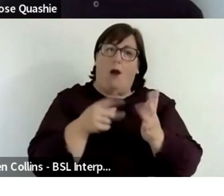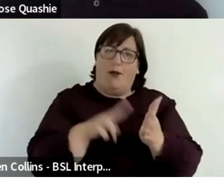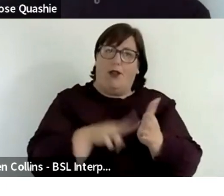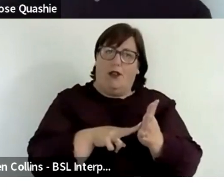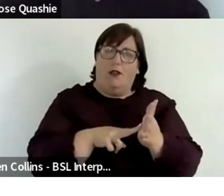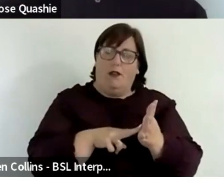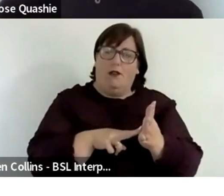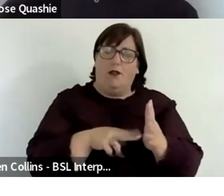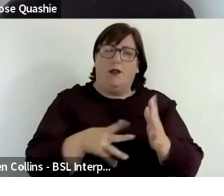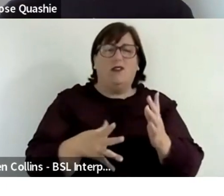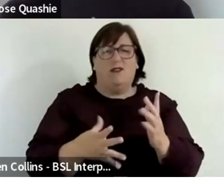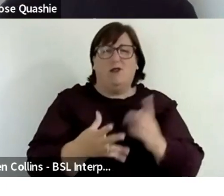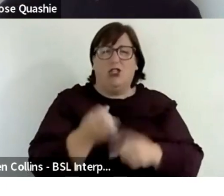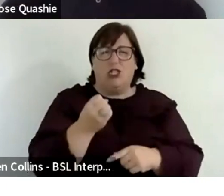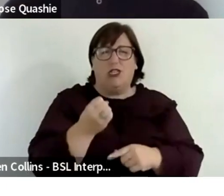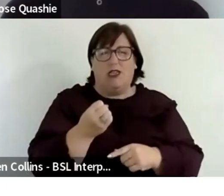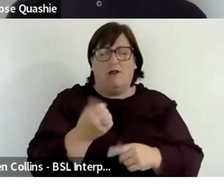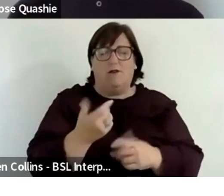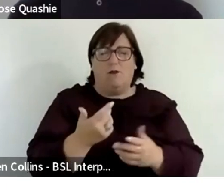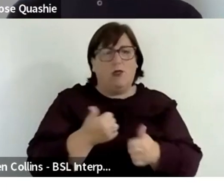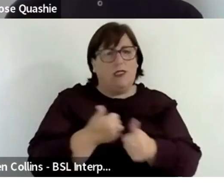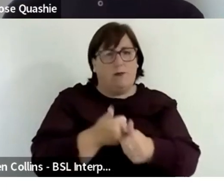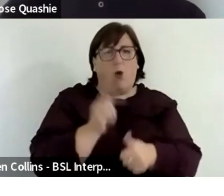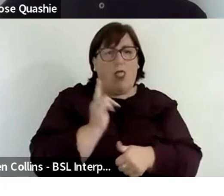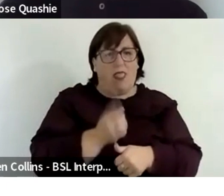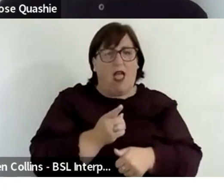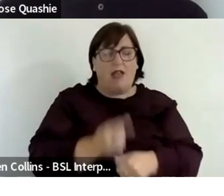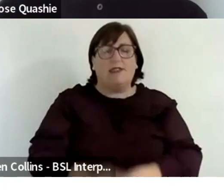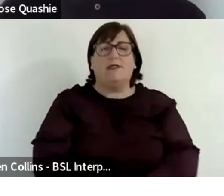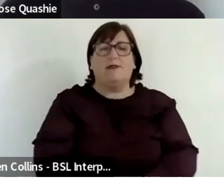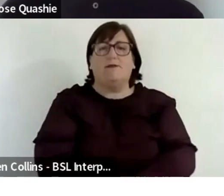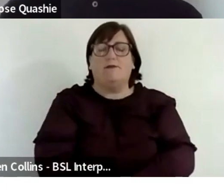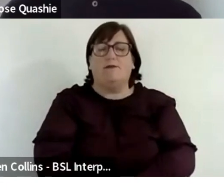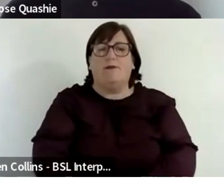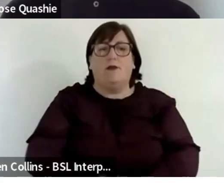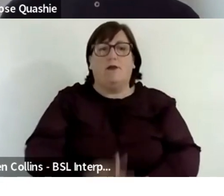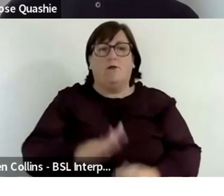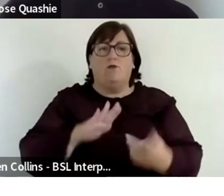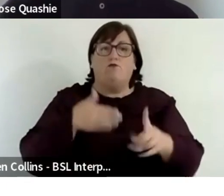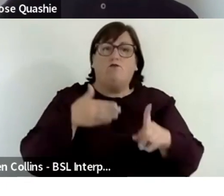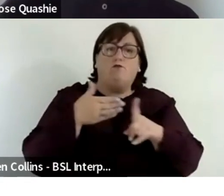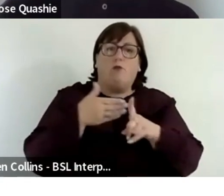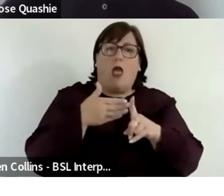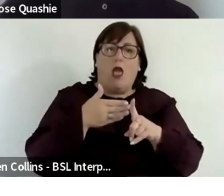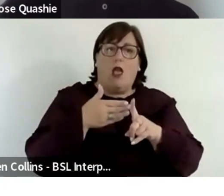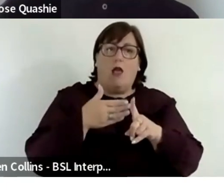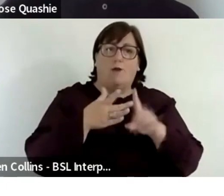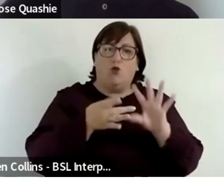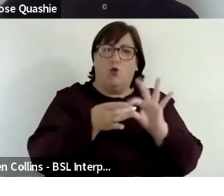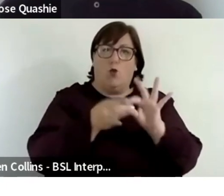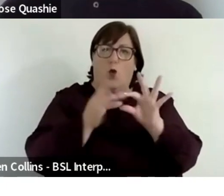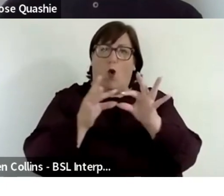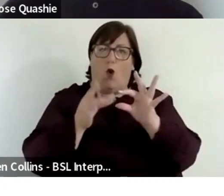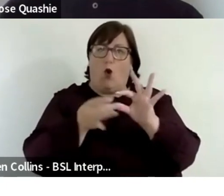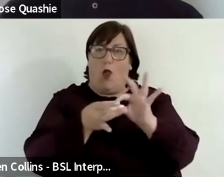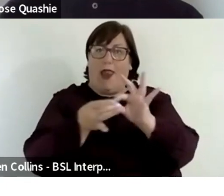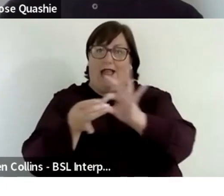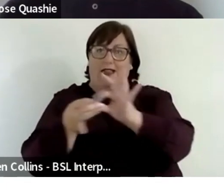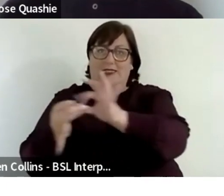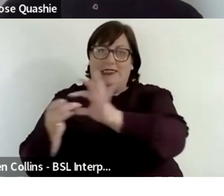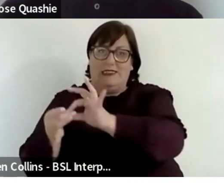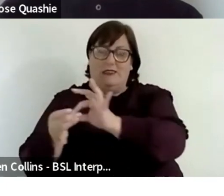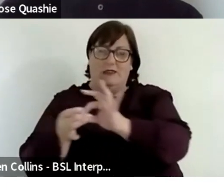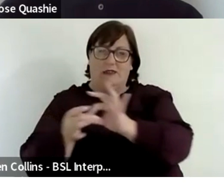How we aim to connect people from certain groups to HS2 employment opportunities is published in a